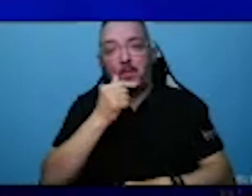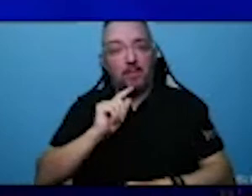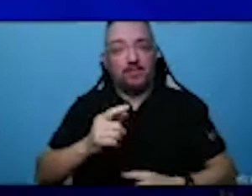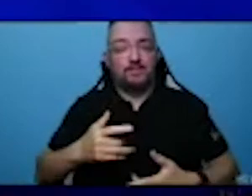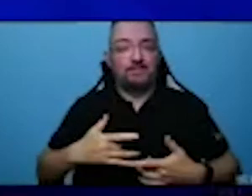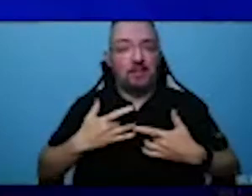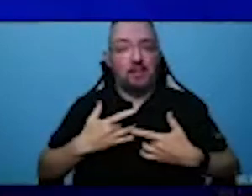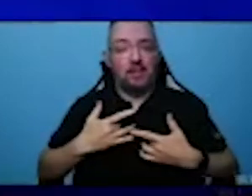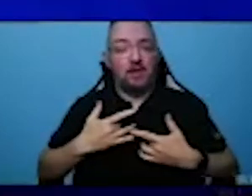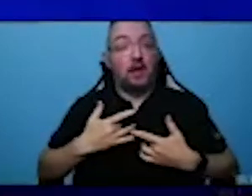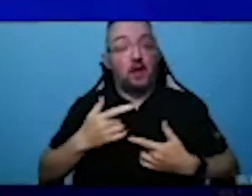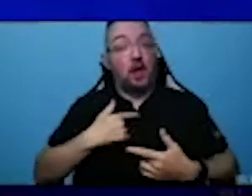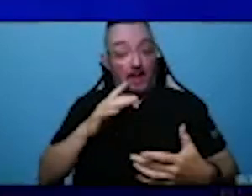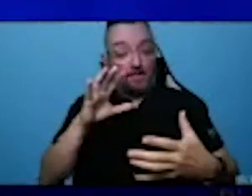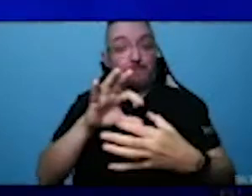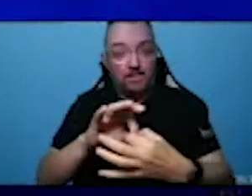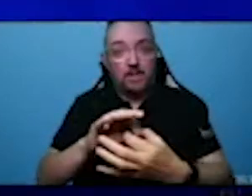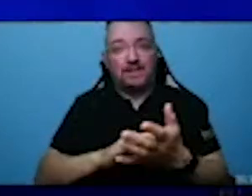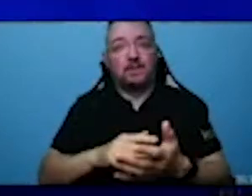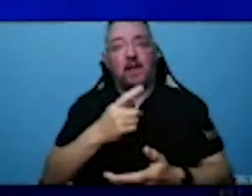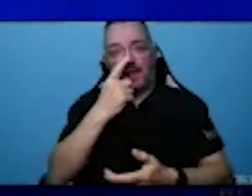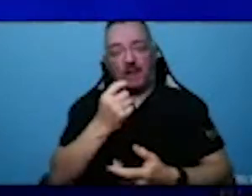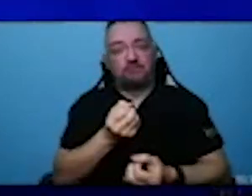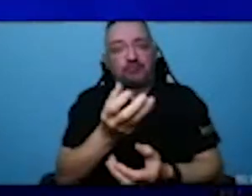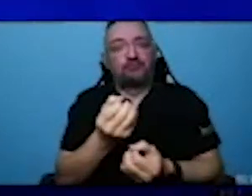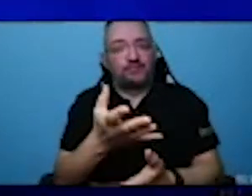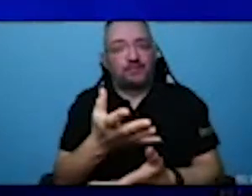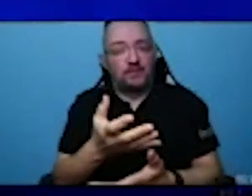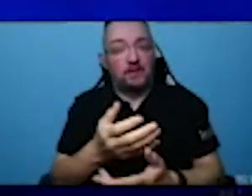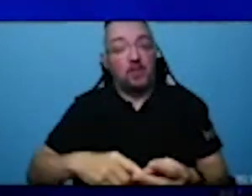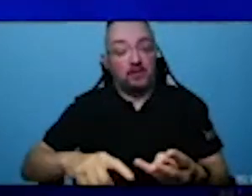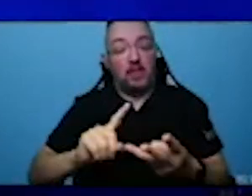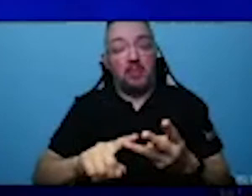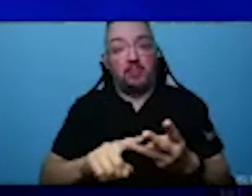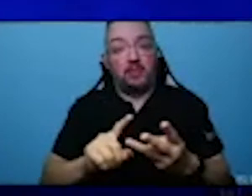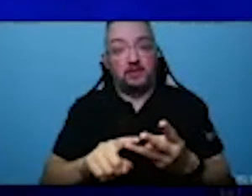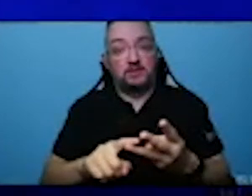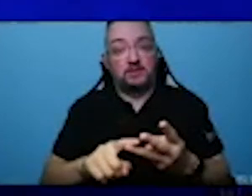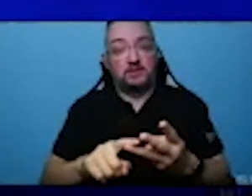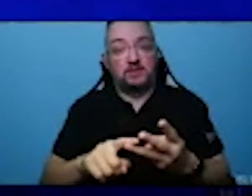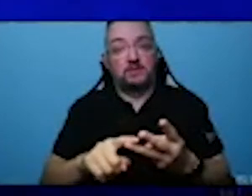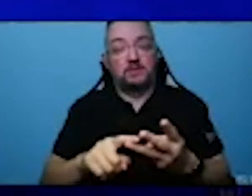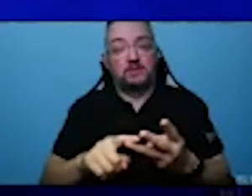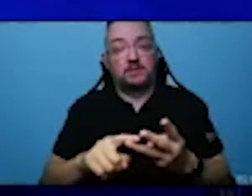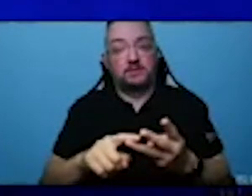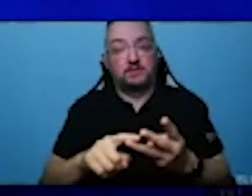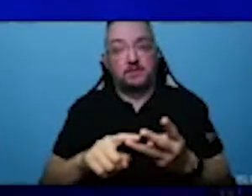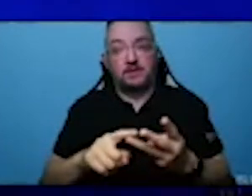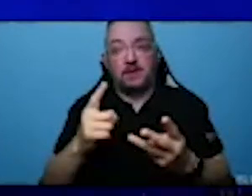so that decisions could be made. And then the third area that again, came across very clearly, and these were all interlinked with each other